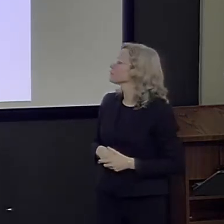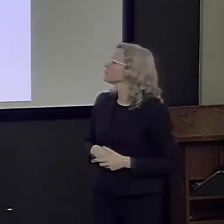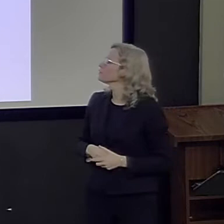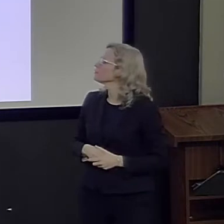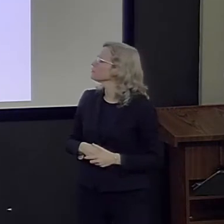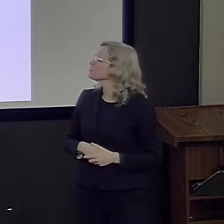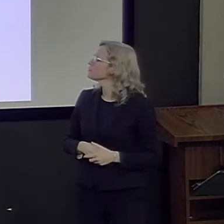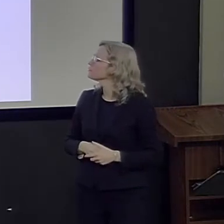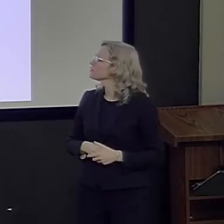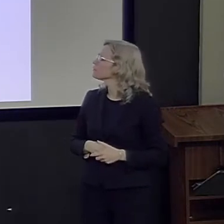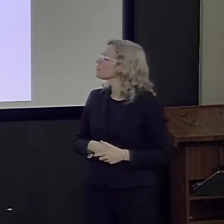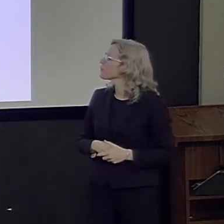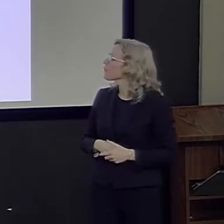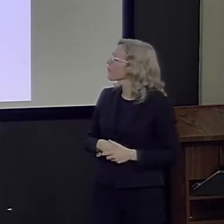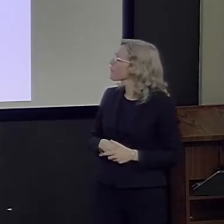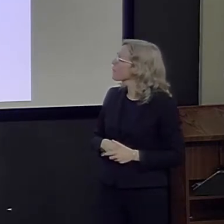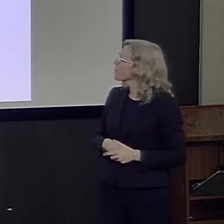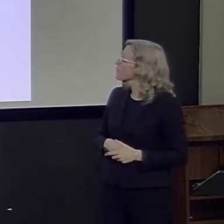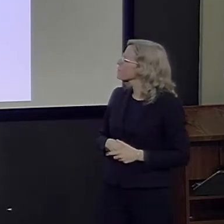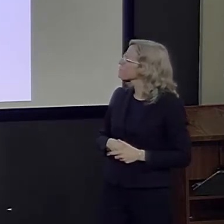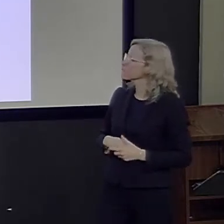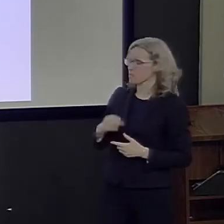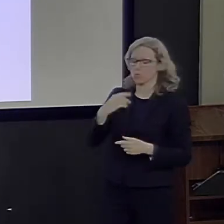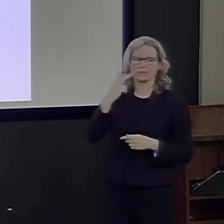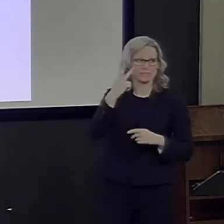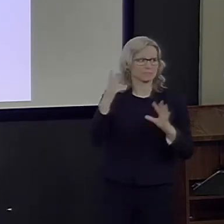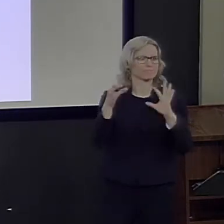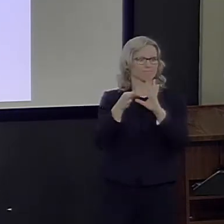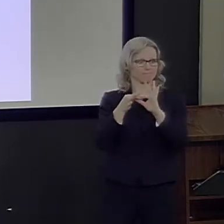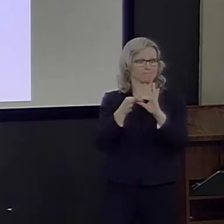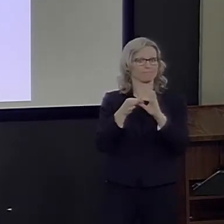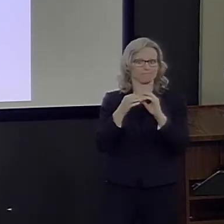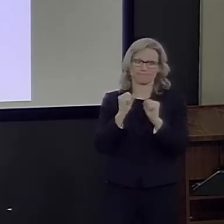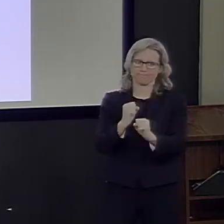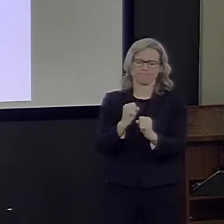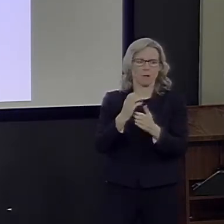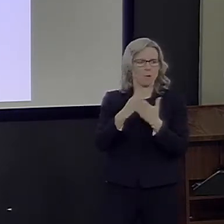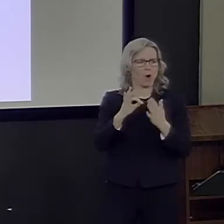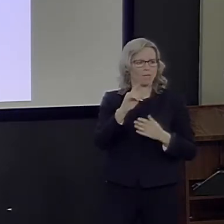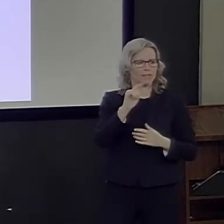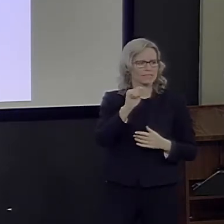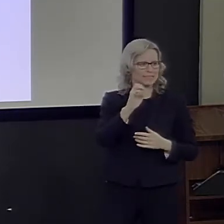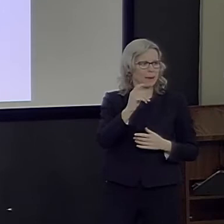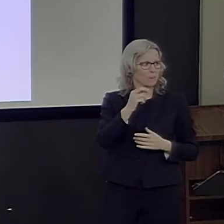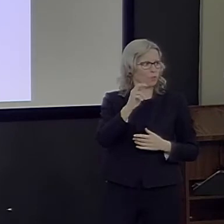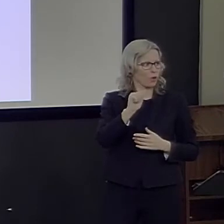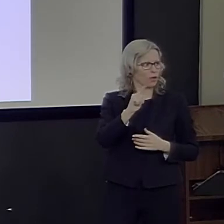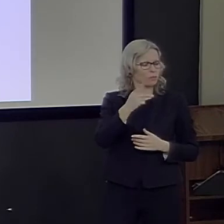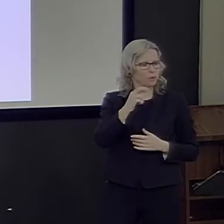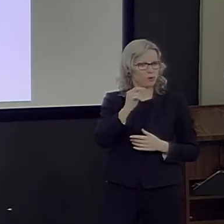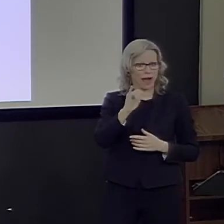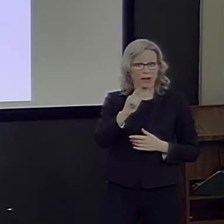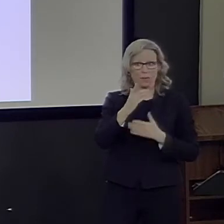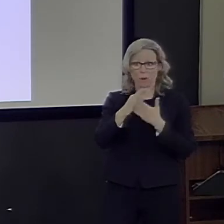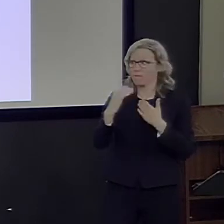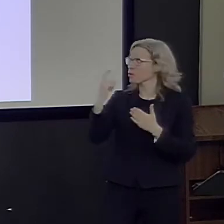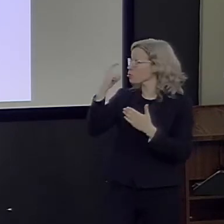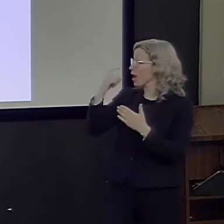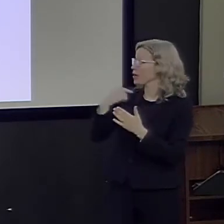a very large part here in the temporal parietal part of the brain. And here we put our matrix back on.